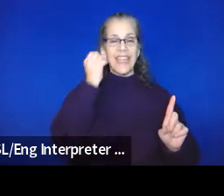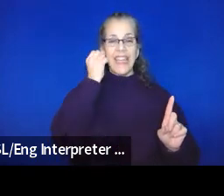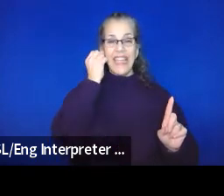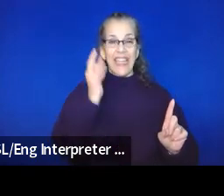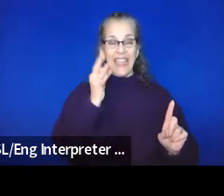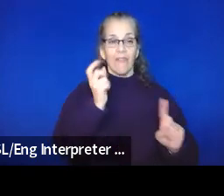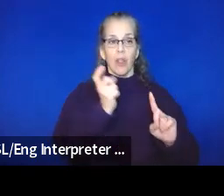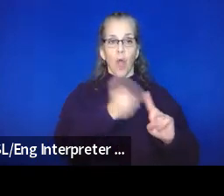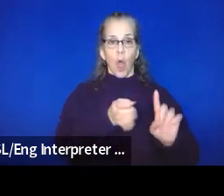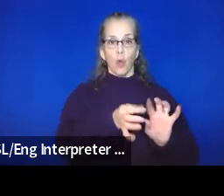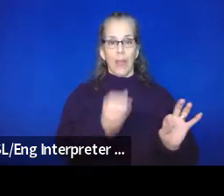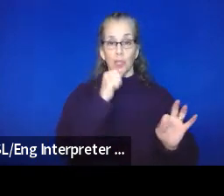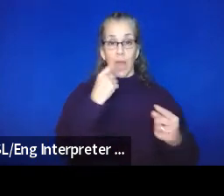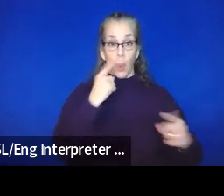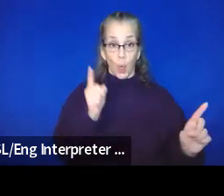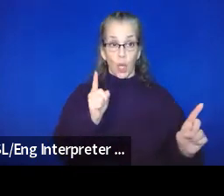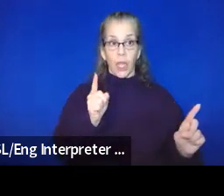working. So you can use a relay service and get free